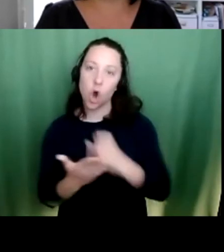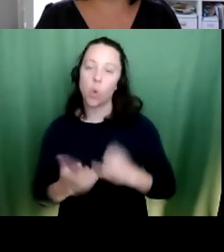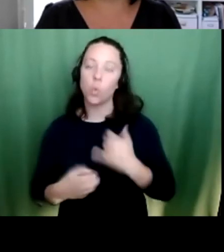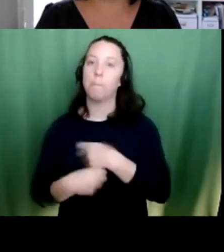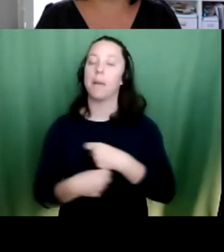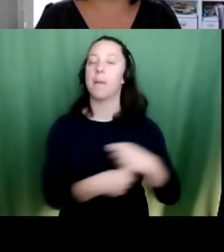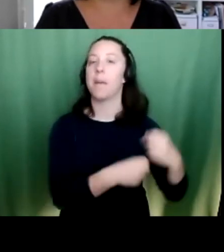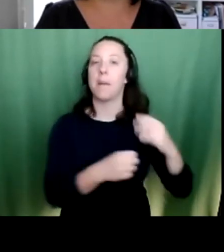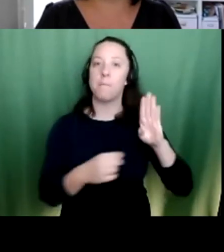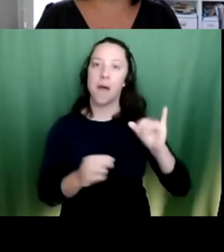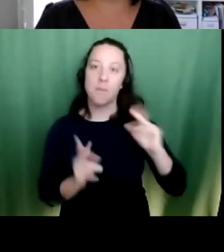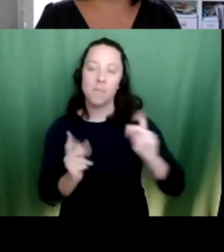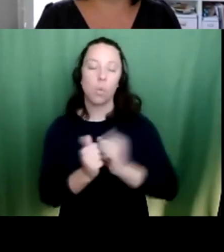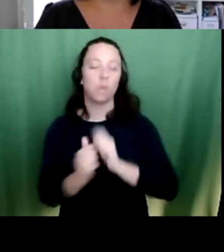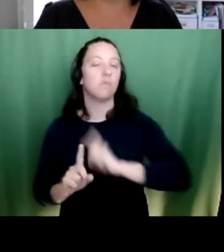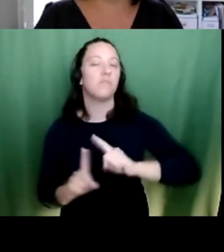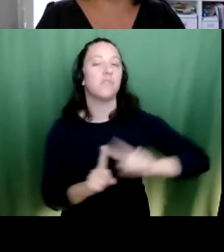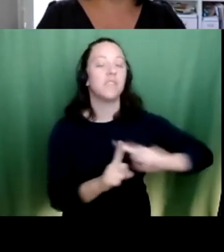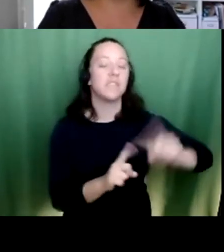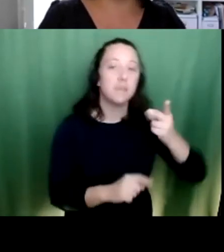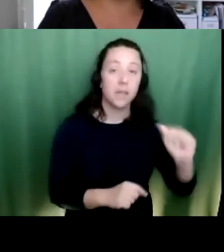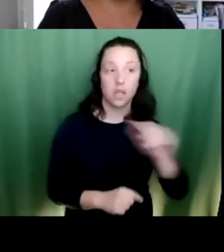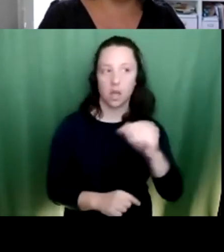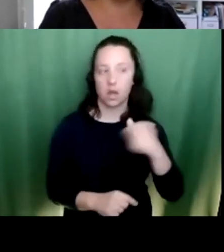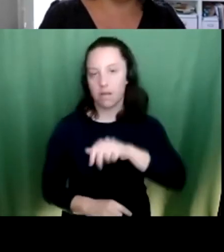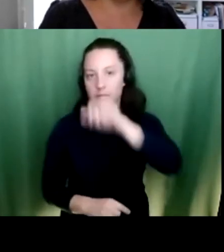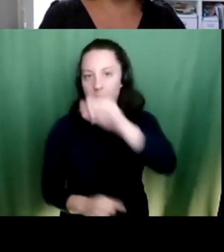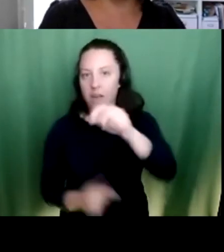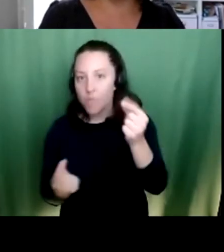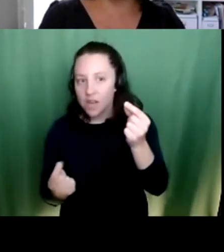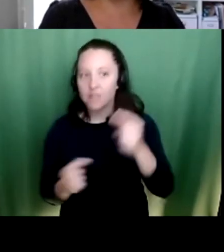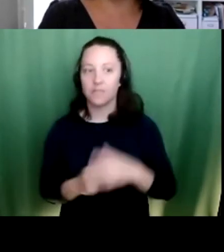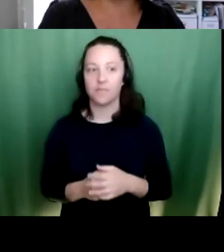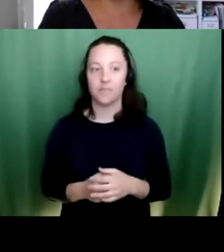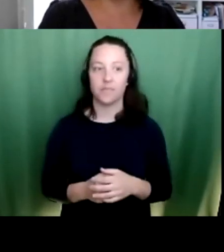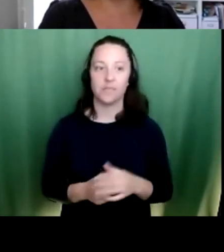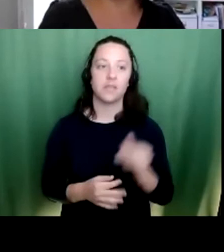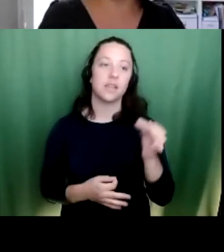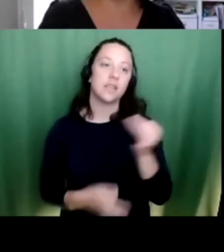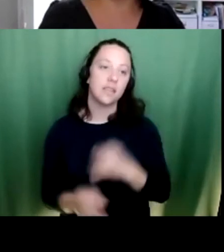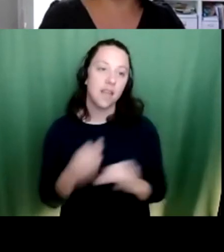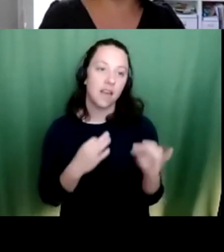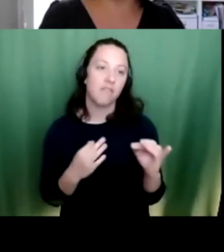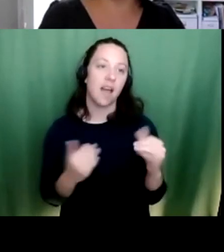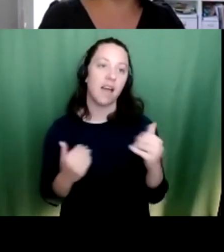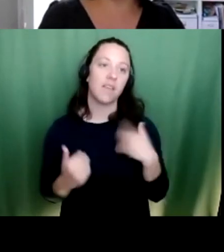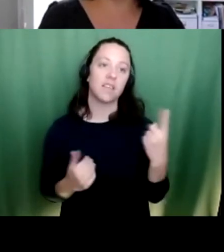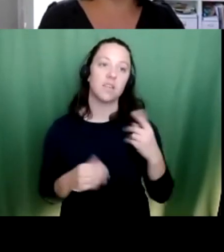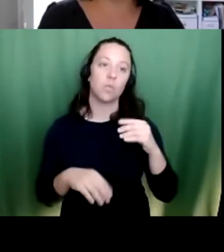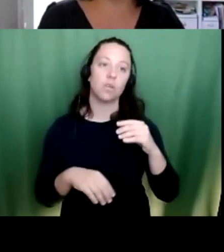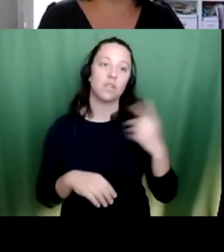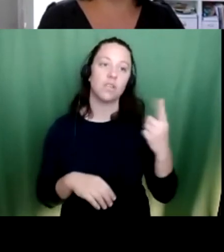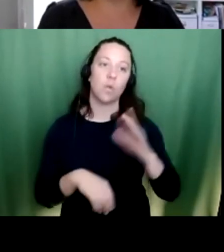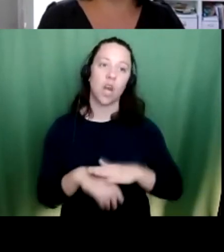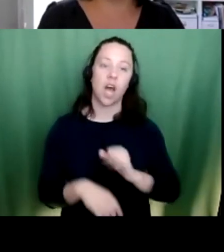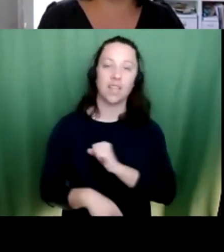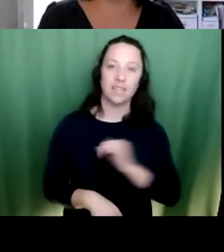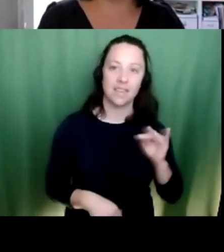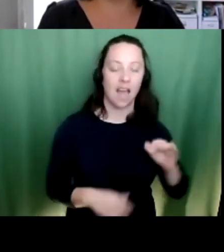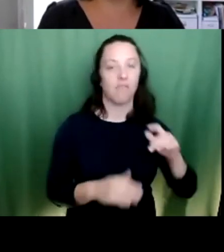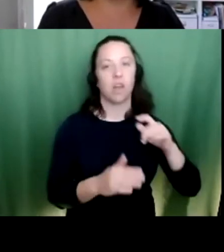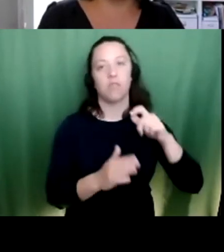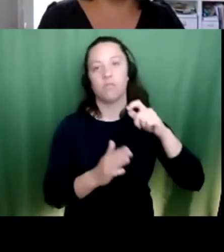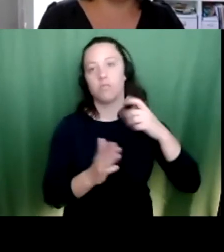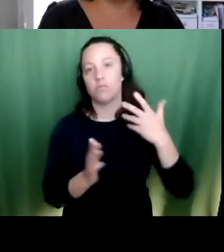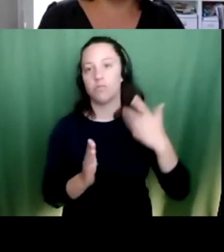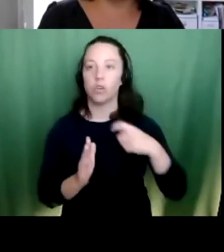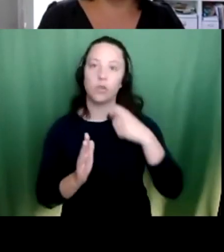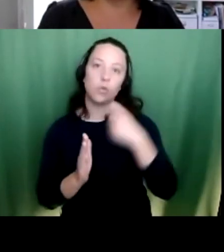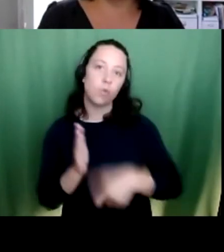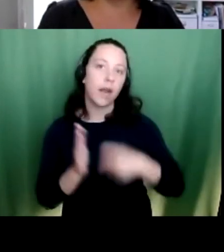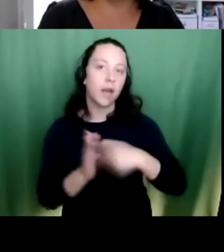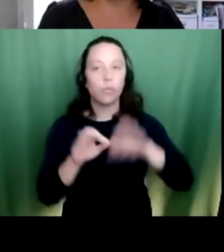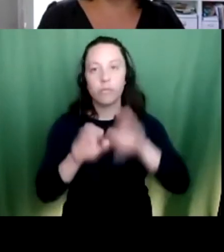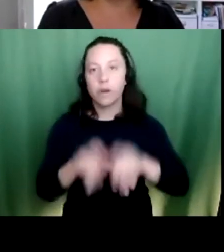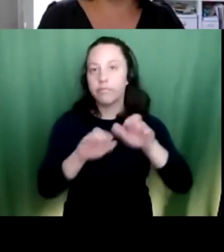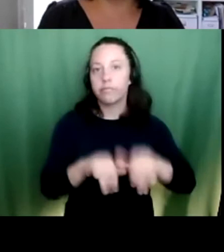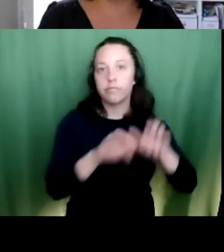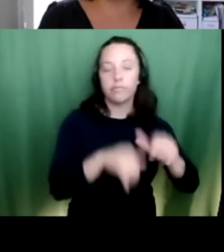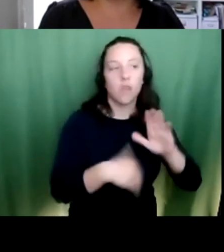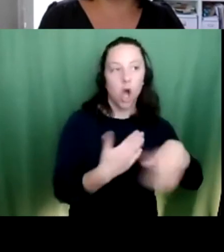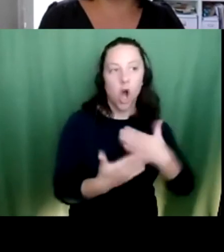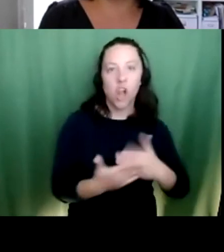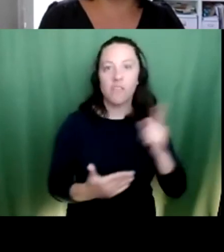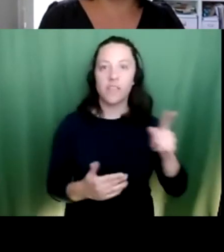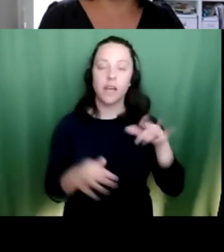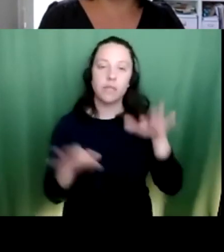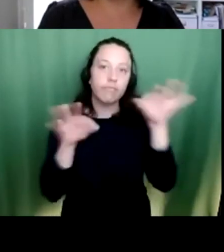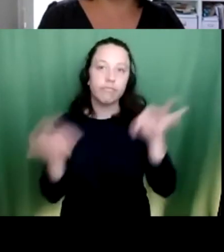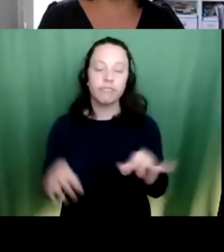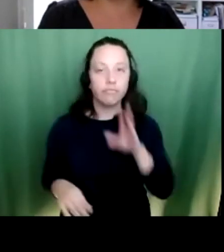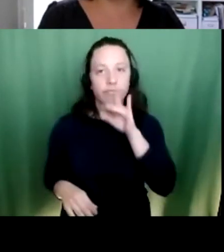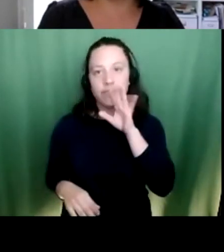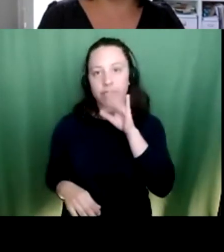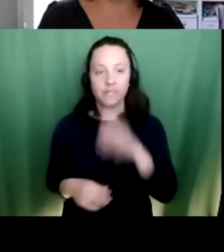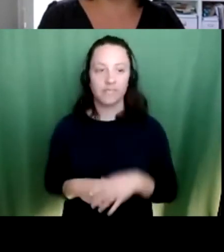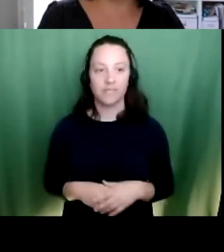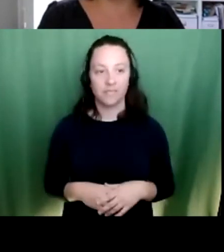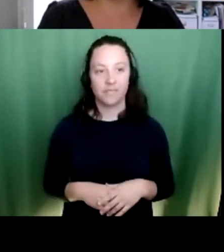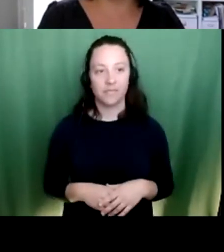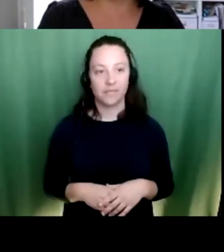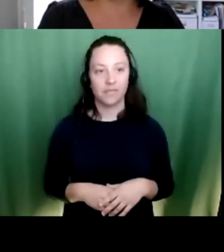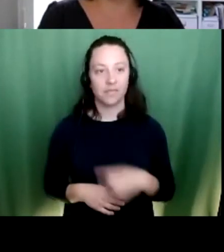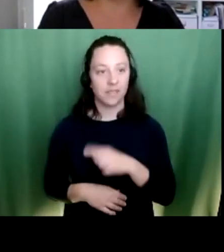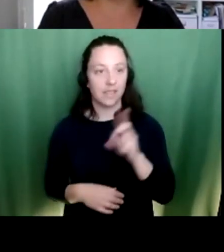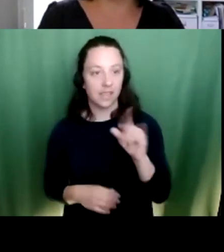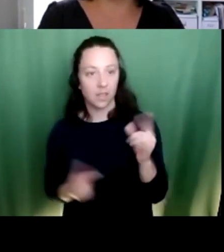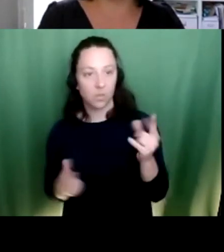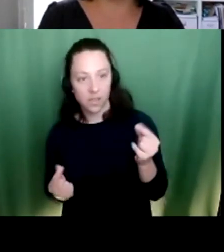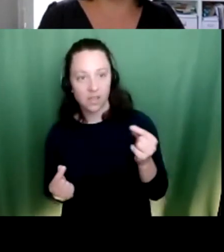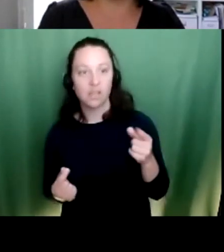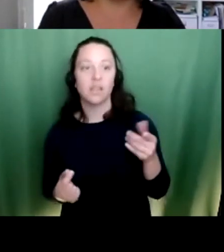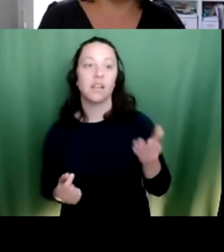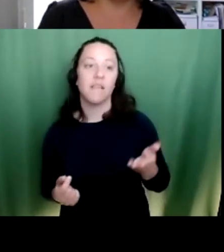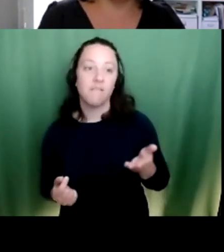someone on staff write visual audio captions, what they did is they invited each of the artists